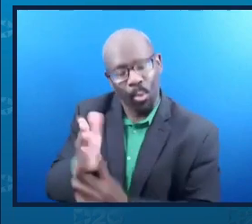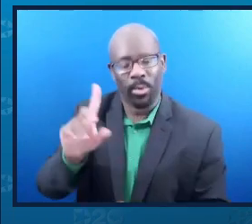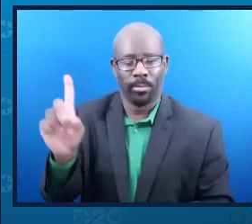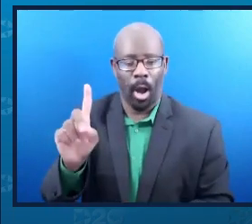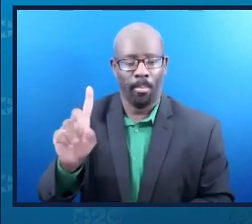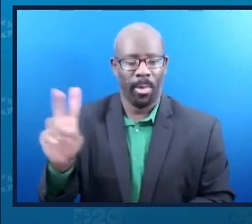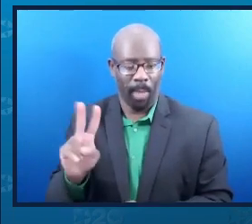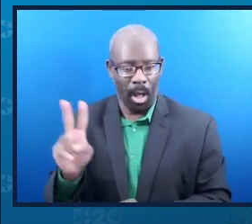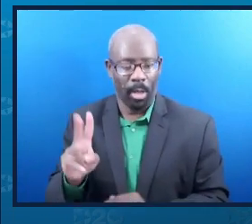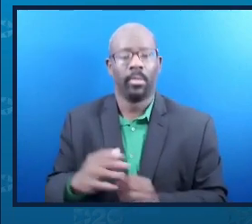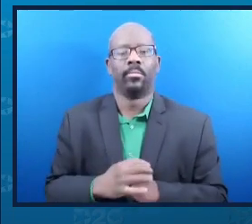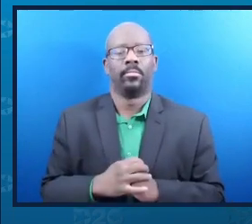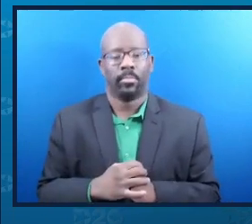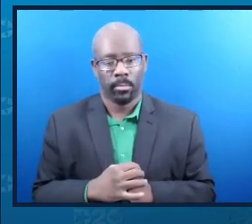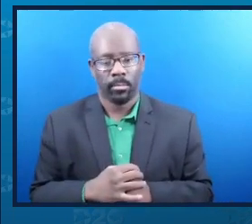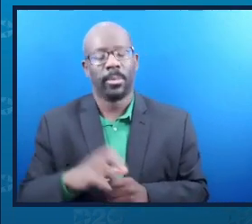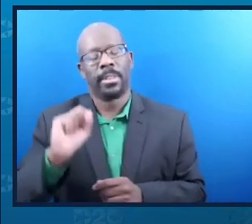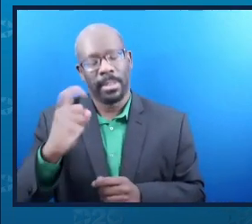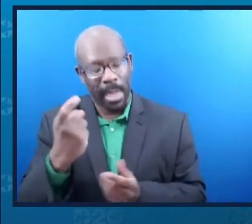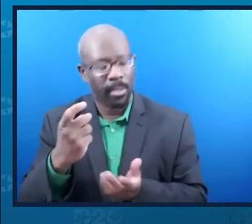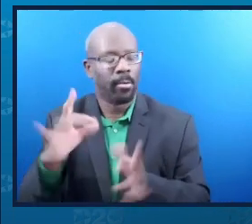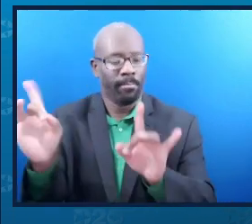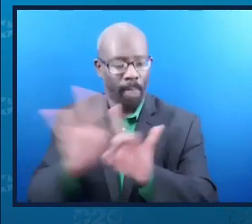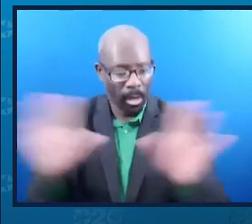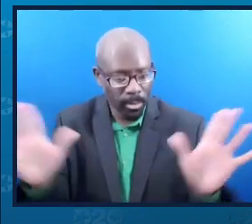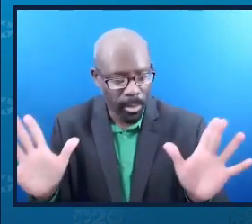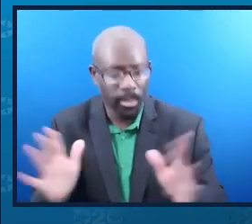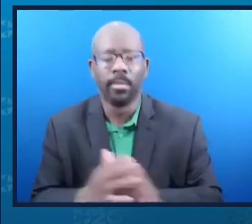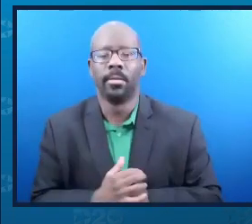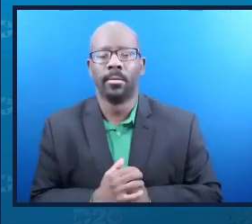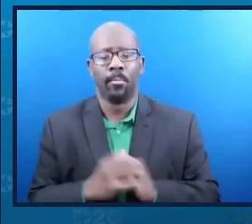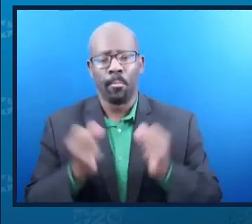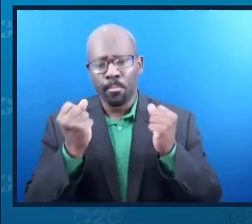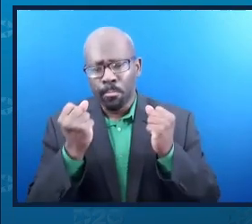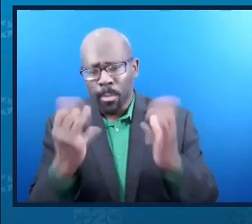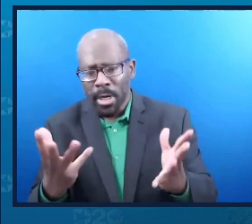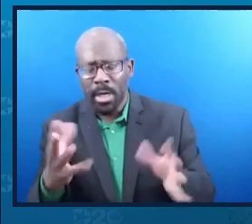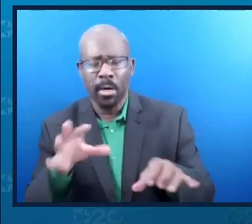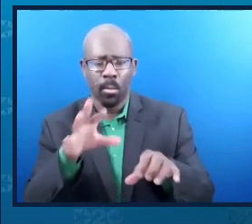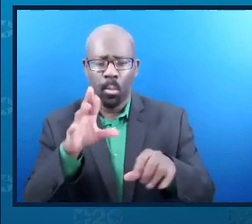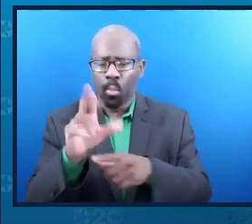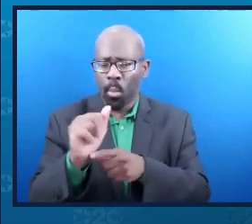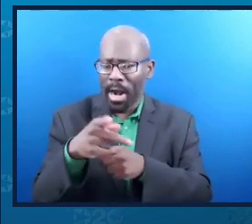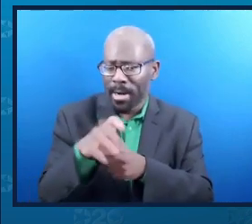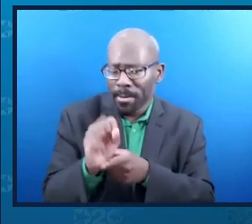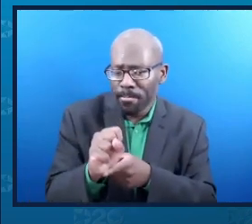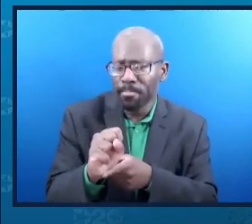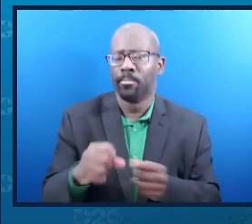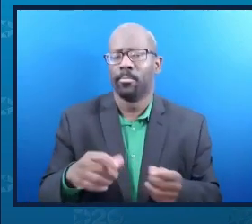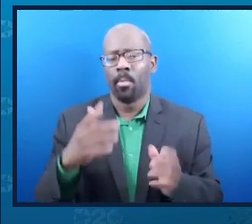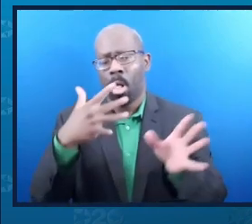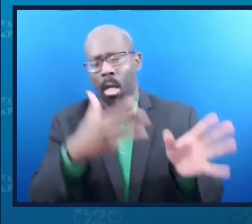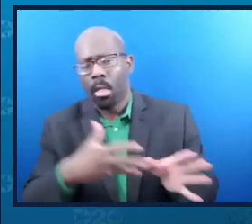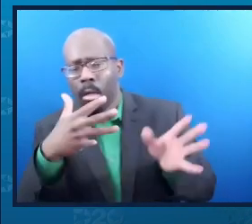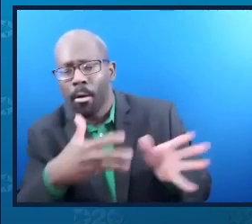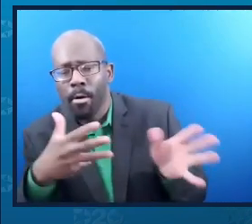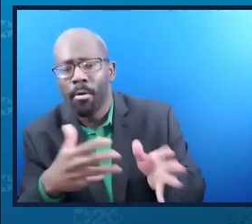BACK LOG OF HUB DRESSED OF THOUSANDS OF UNTESTED RAPE KITS AND YOU ARE WAR WILL CONTINUE